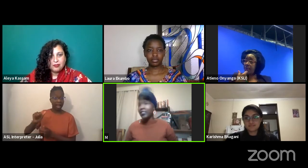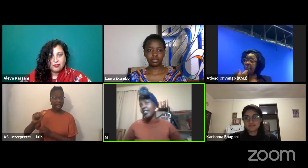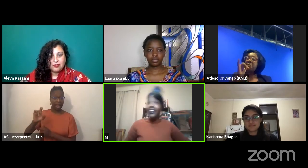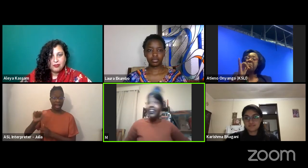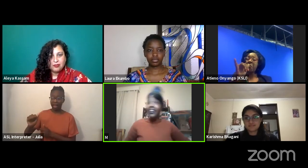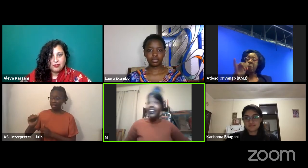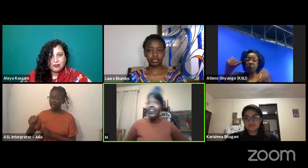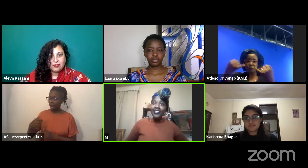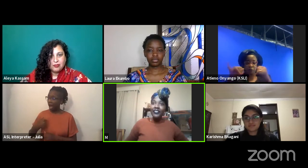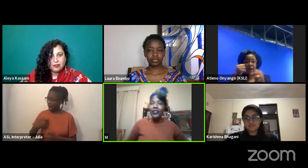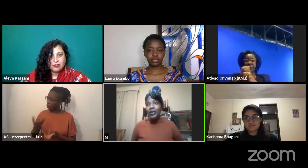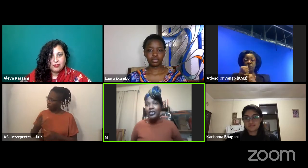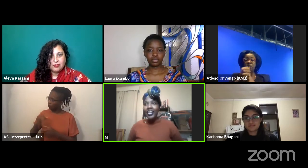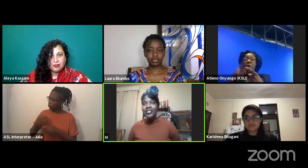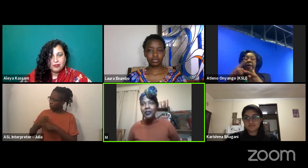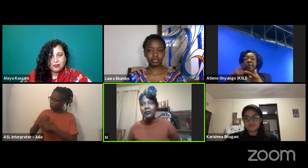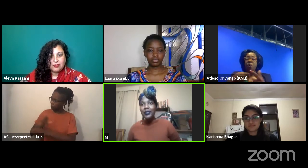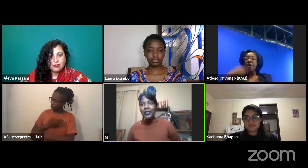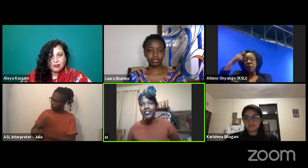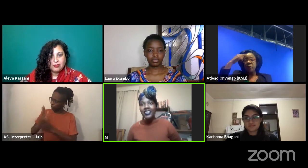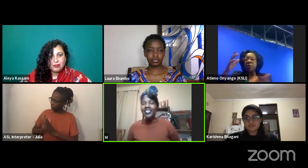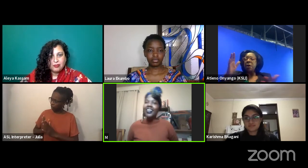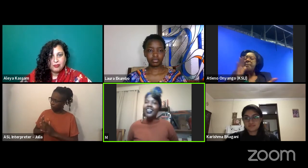and she was like Field Marshal has to be a musical